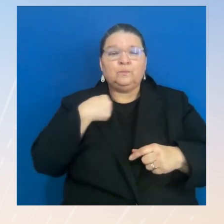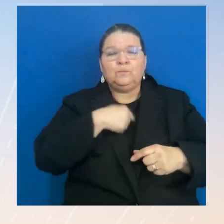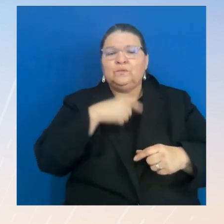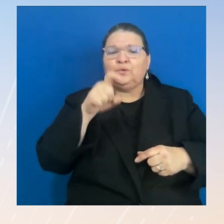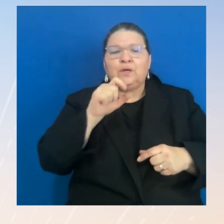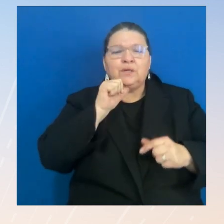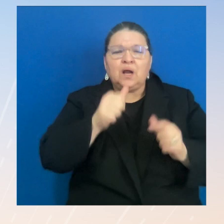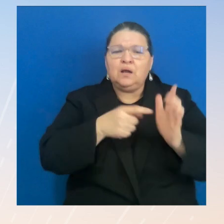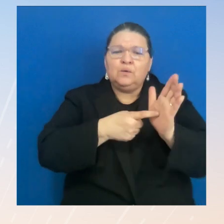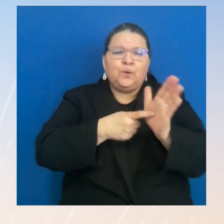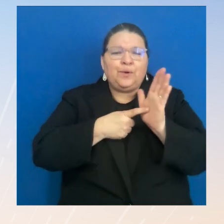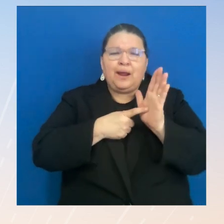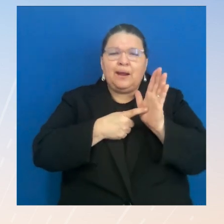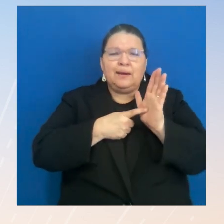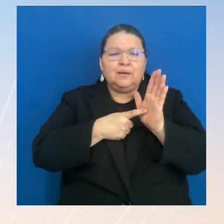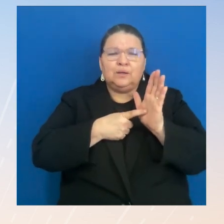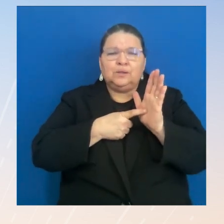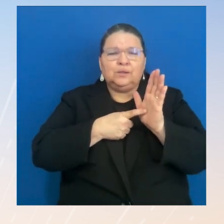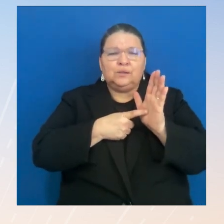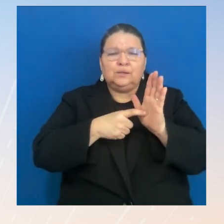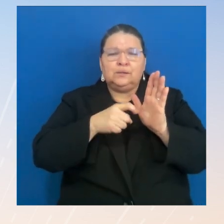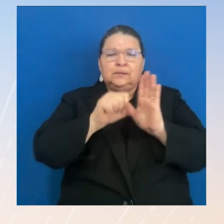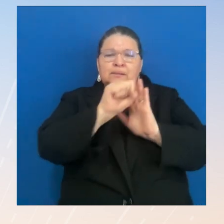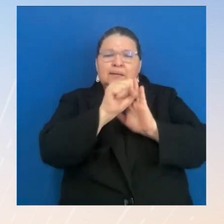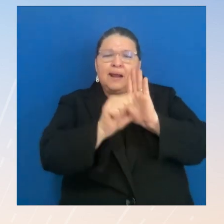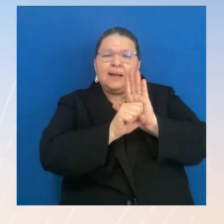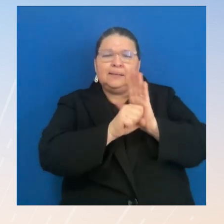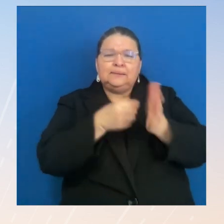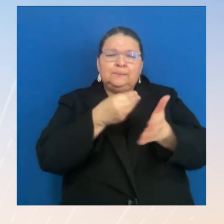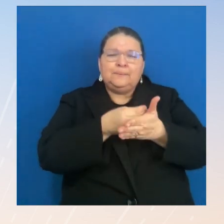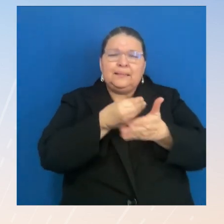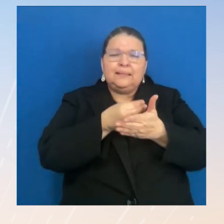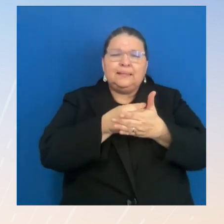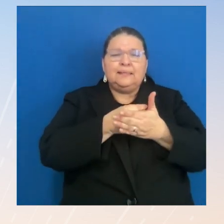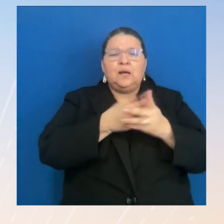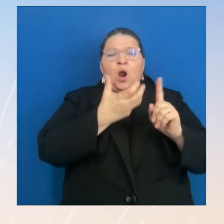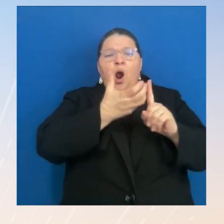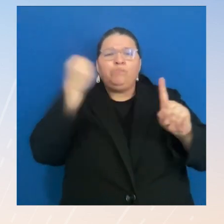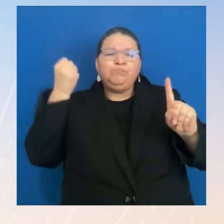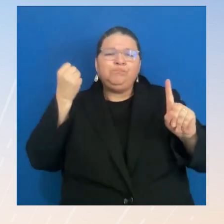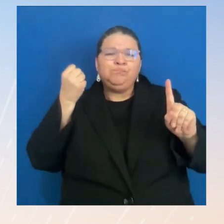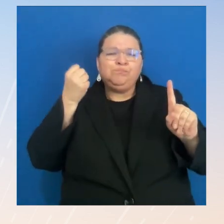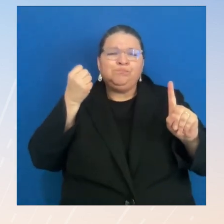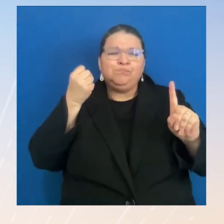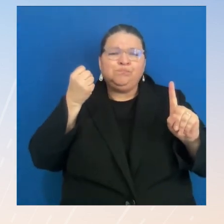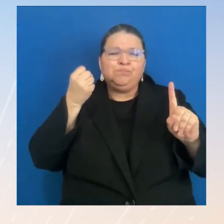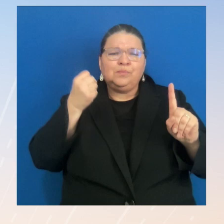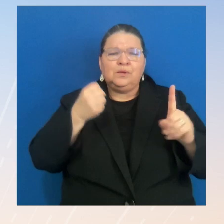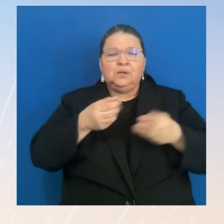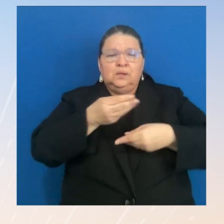who are using it for different programs, whether it's funding COPS or police officers or other programs.